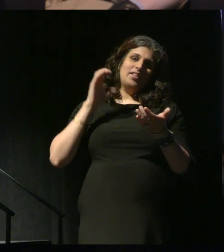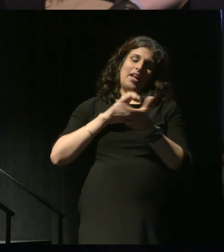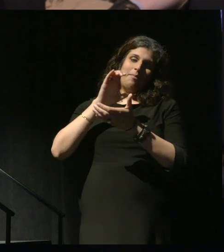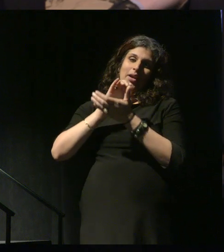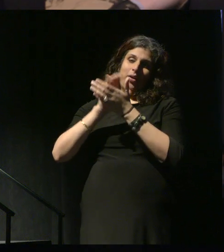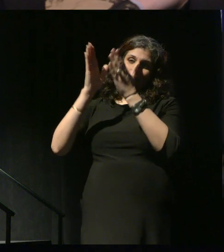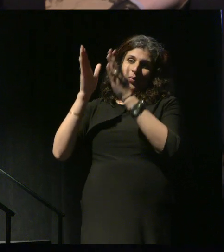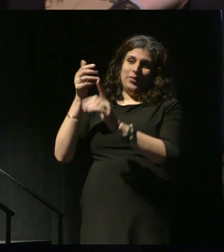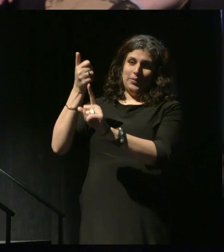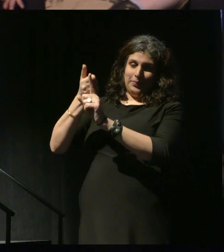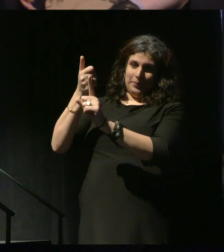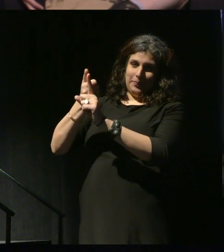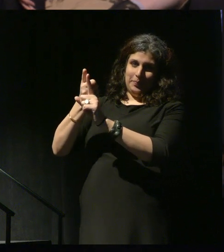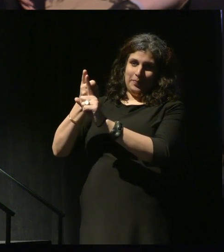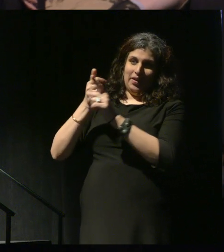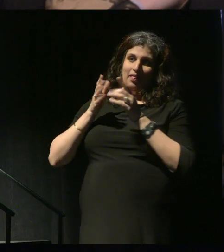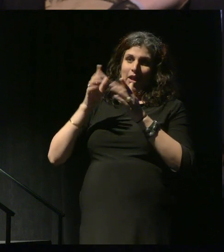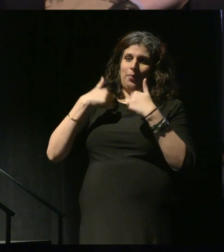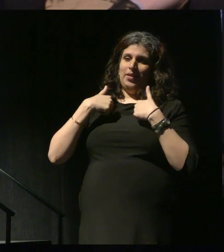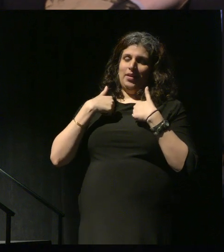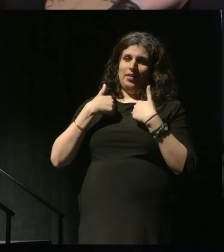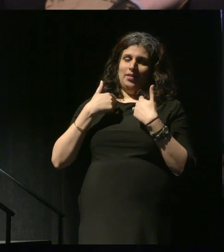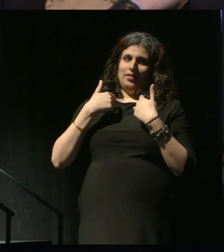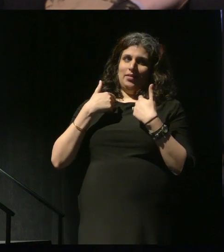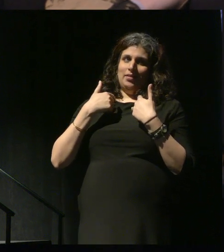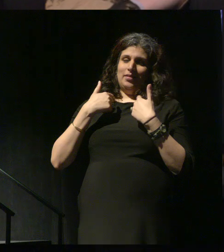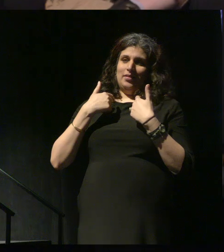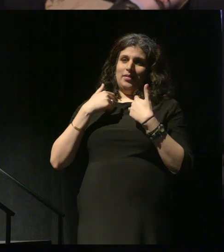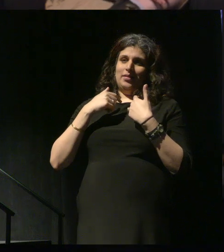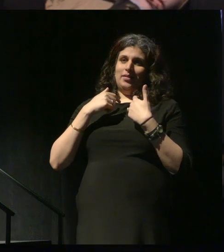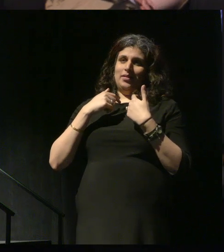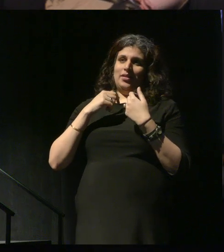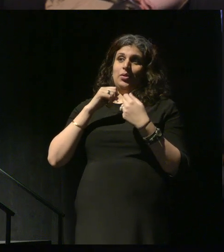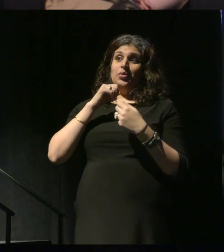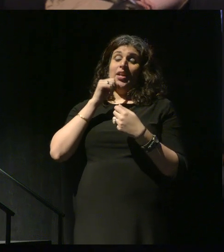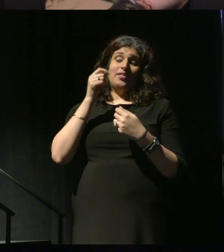who allows me to, who doesn't get jealous when I write,